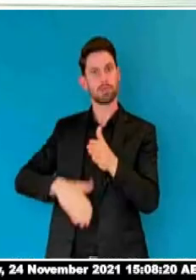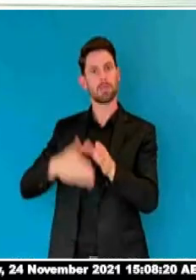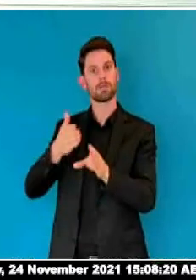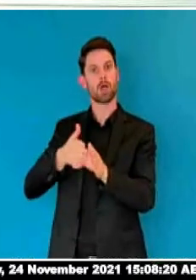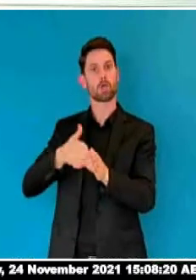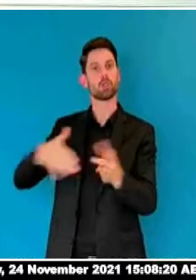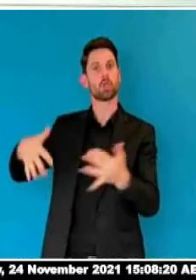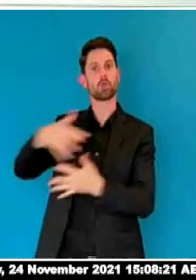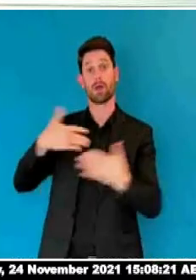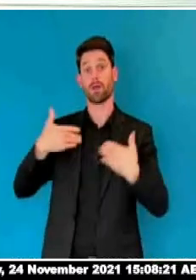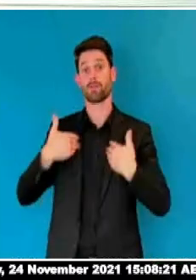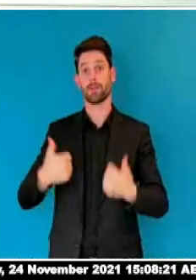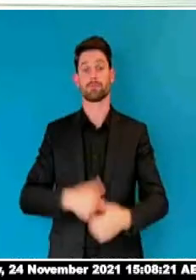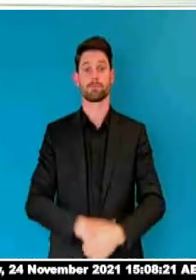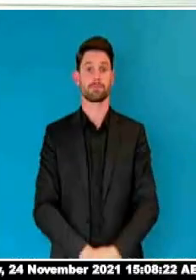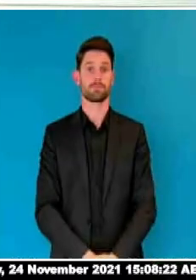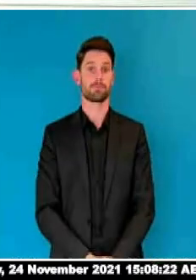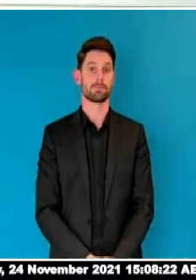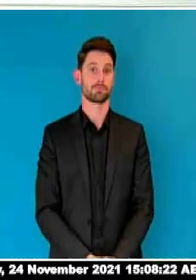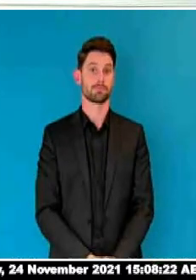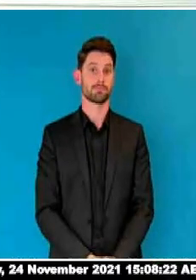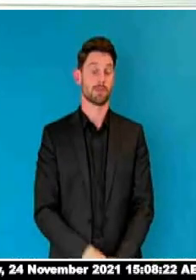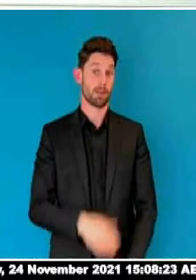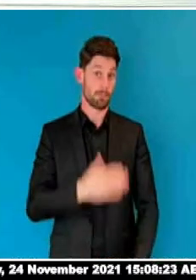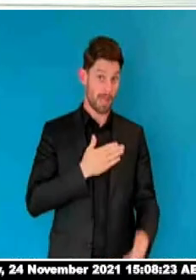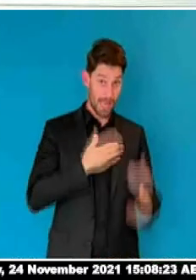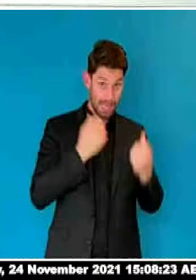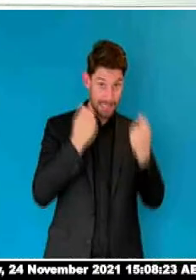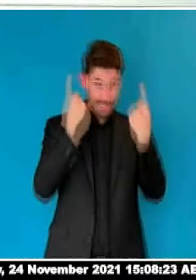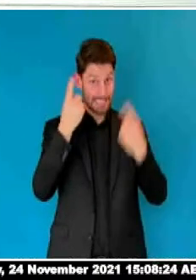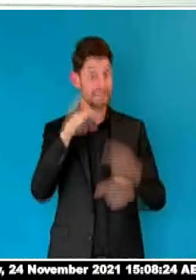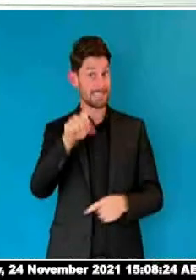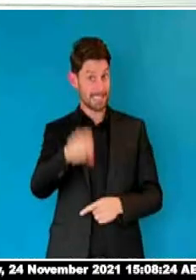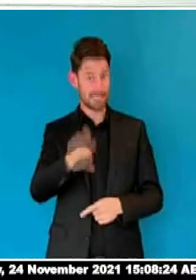My understanding is yes, but we can take that on notice to provide you with